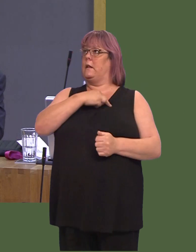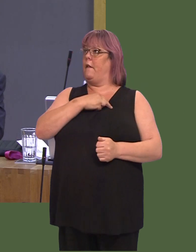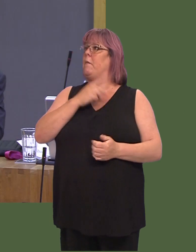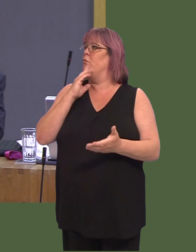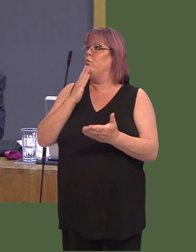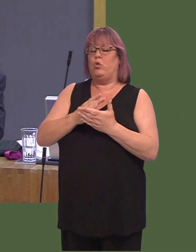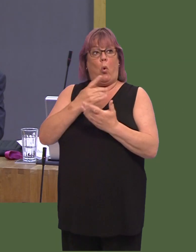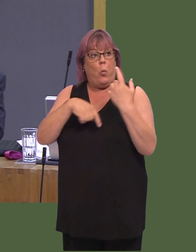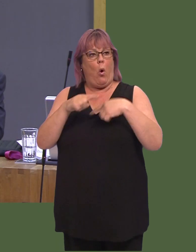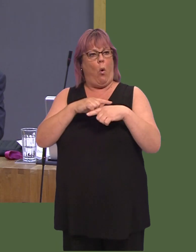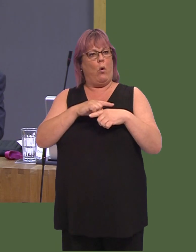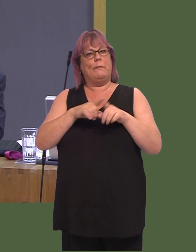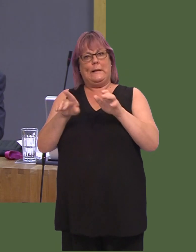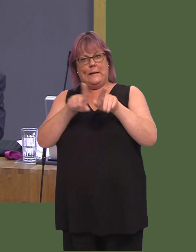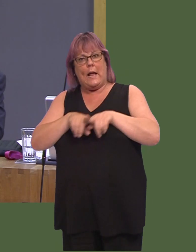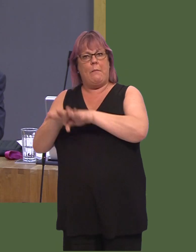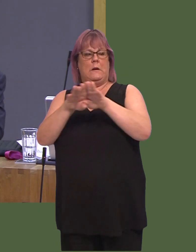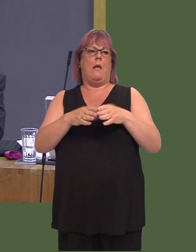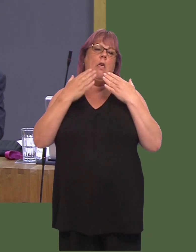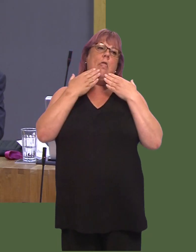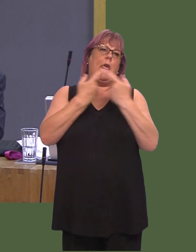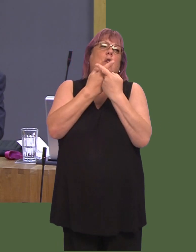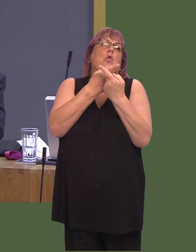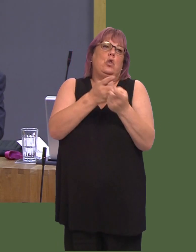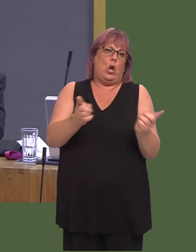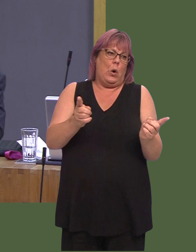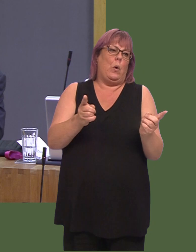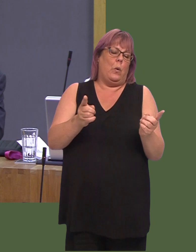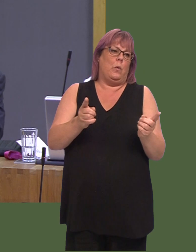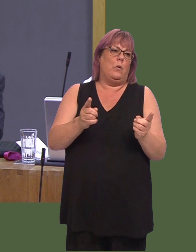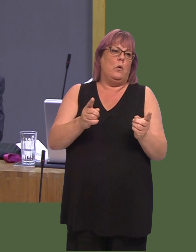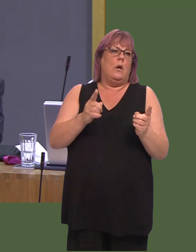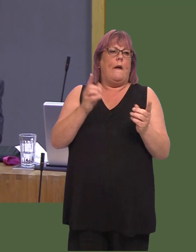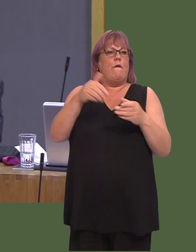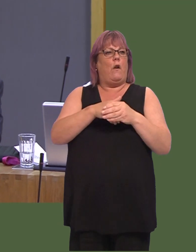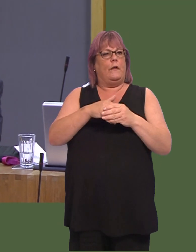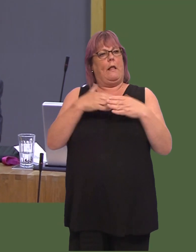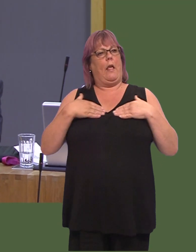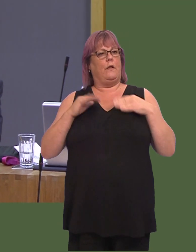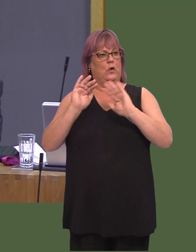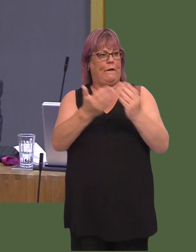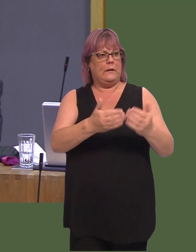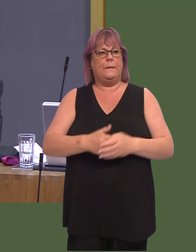So, I'm sure I speak on behalf of everyone here when I say 'diolch o galon i chi i gyd' on behalf of all of us.